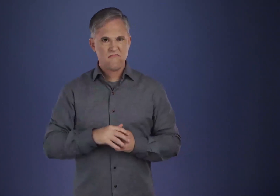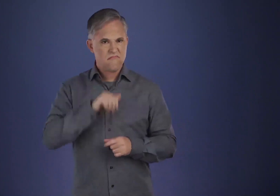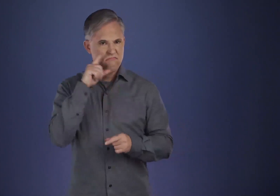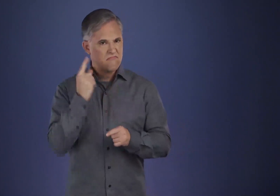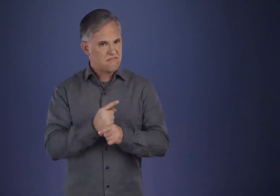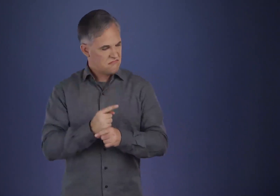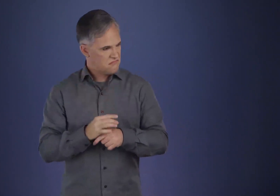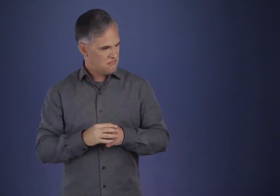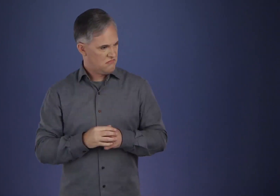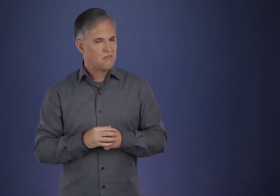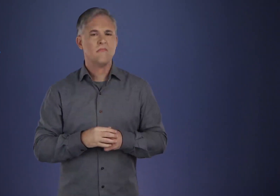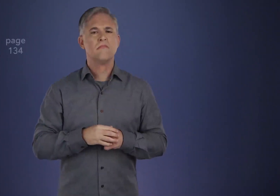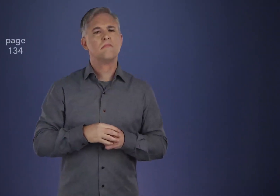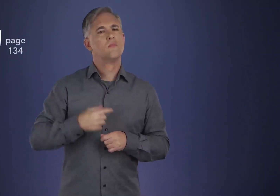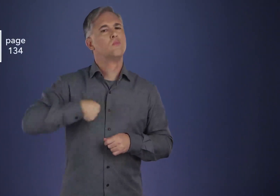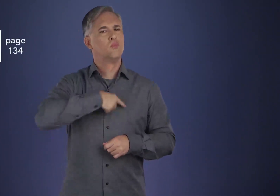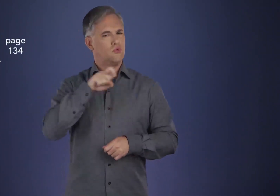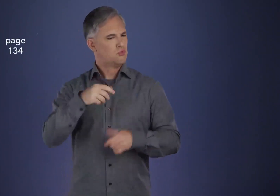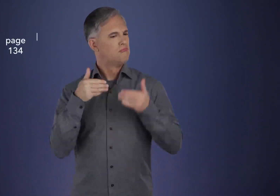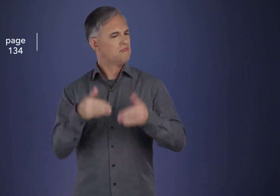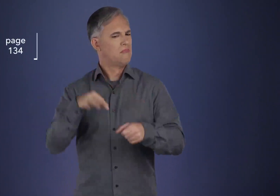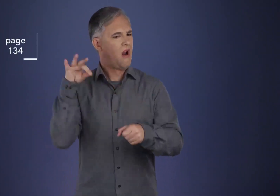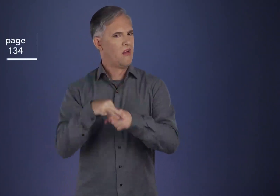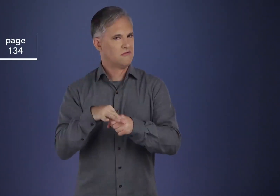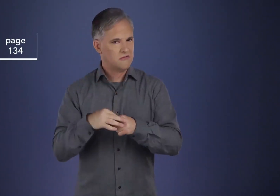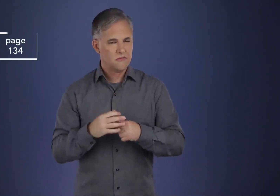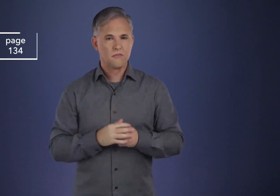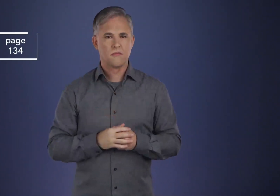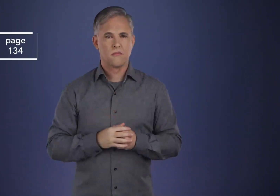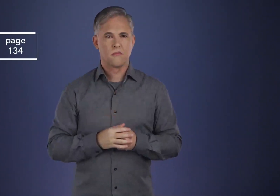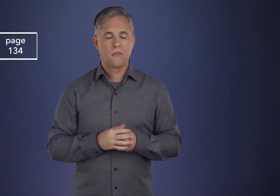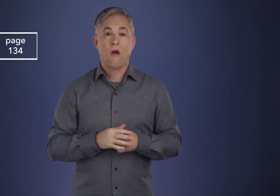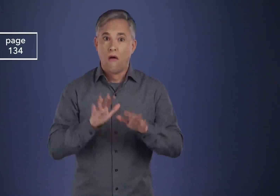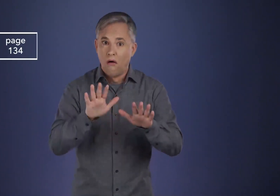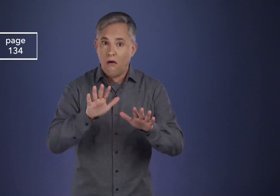“Do these oldtimers think they can run this group forever? Let’s have an election!”